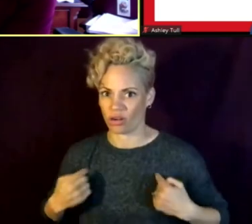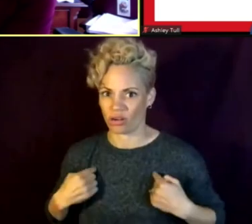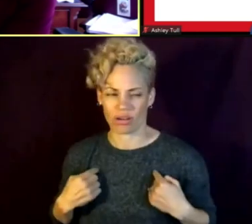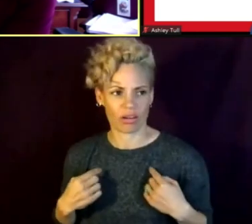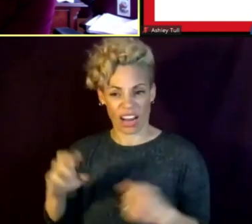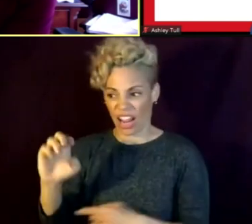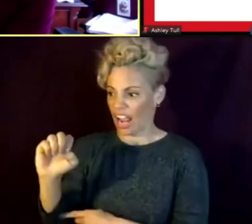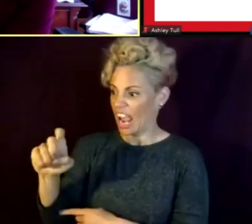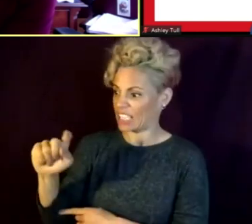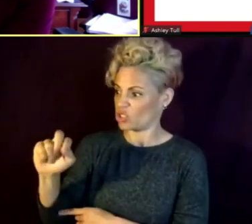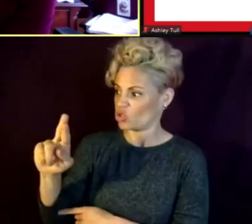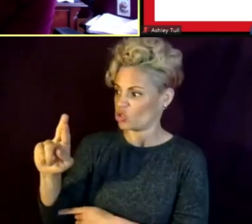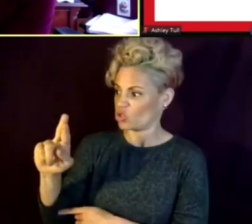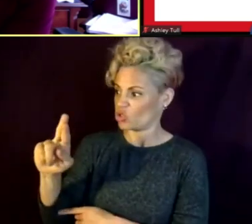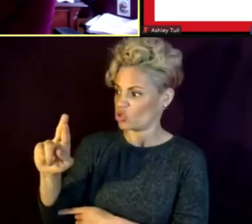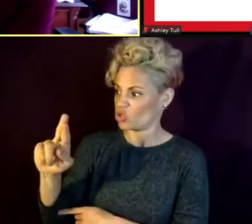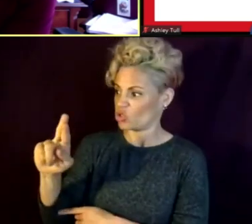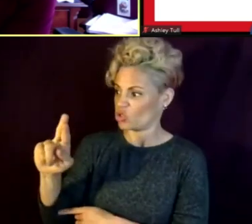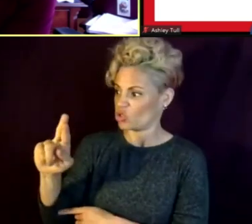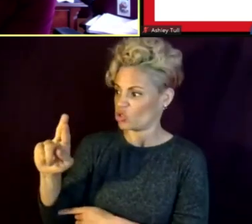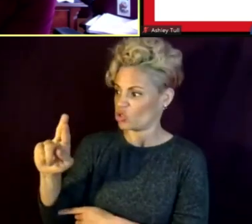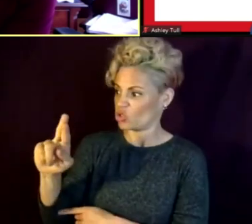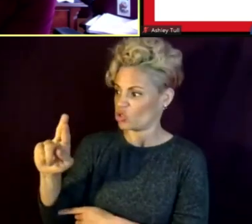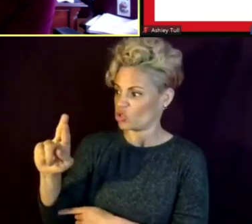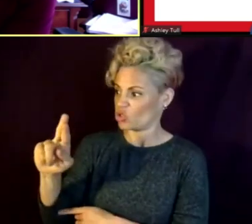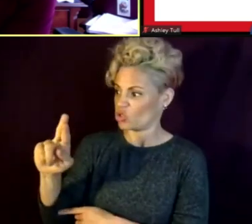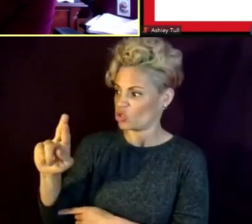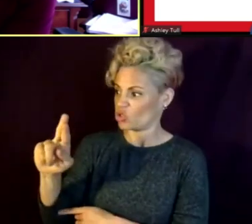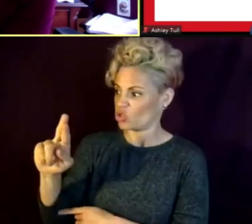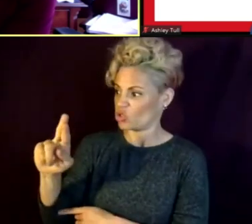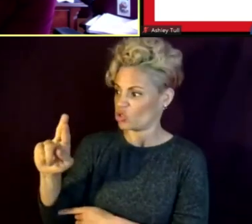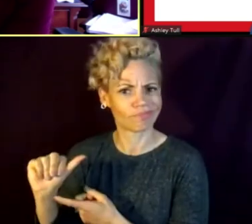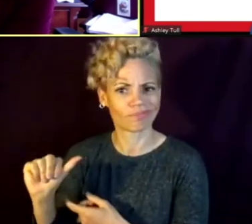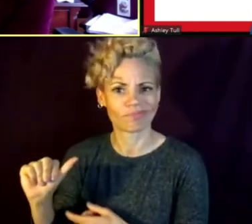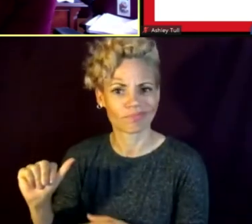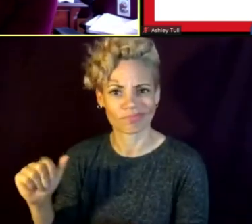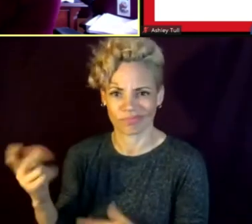Is that we as disabled person